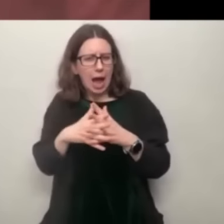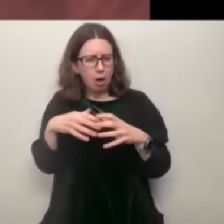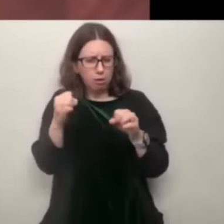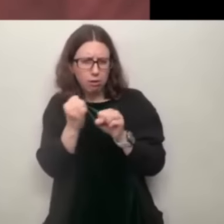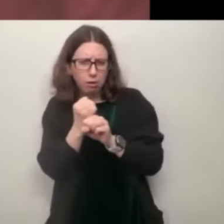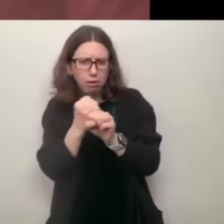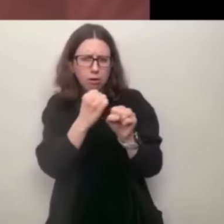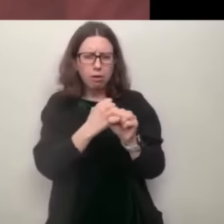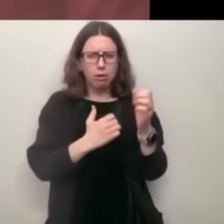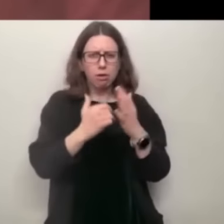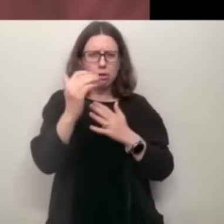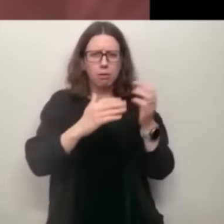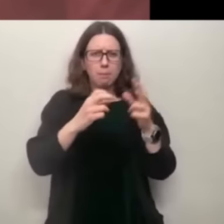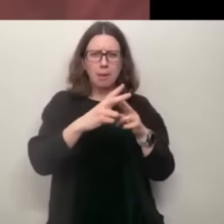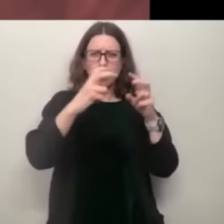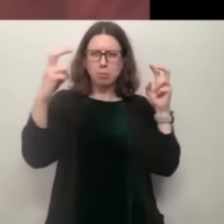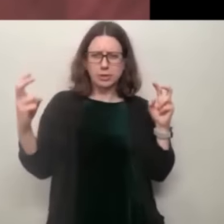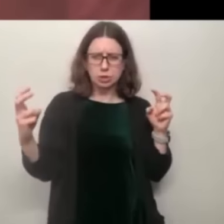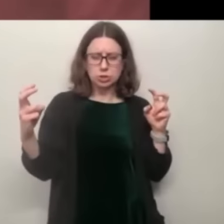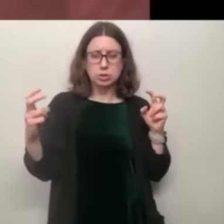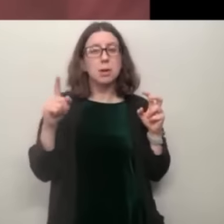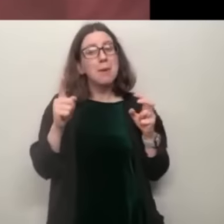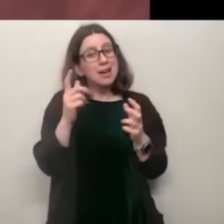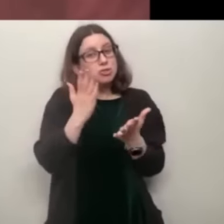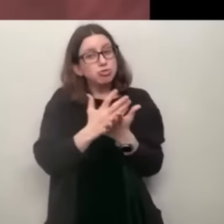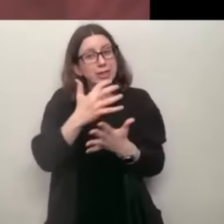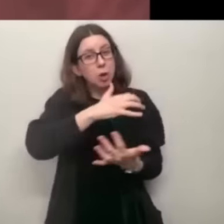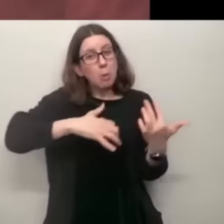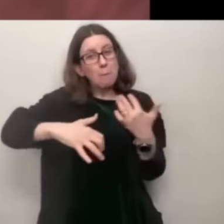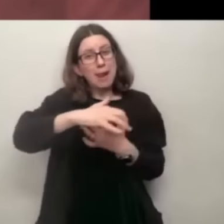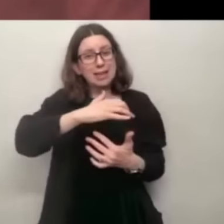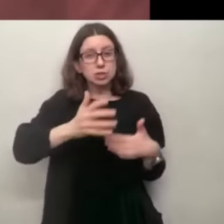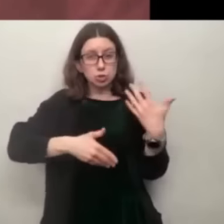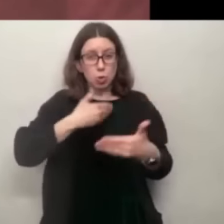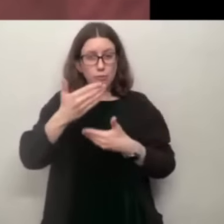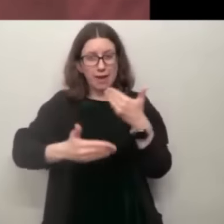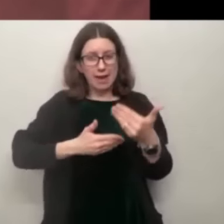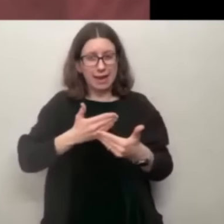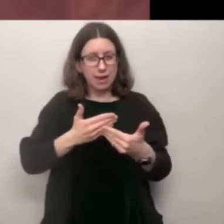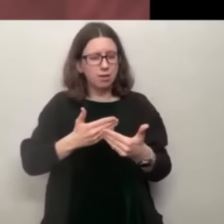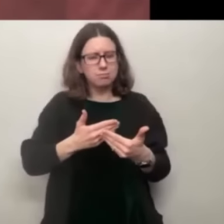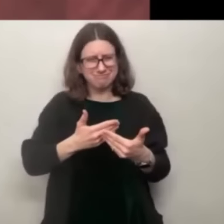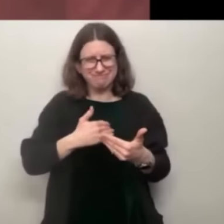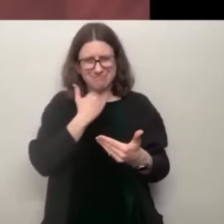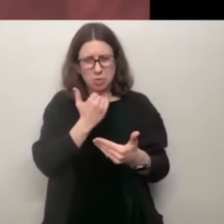of it, is a complex story and unfortunately not one we necessarily have time for tonight.